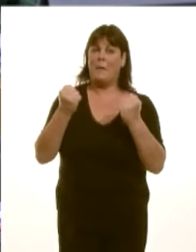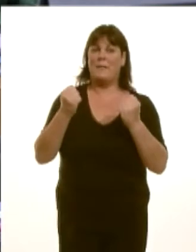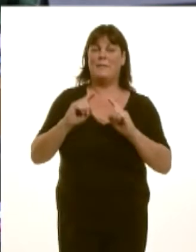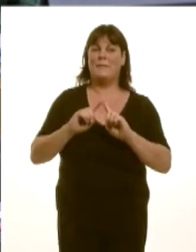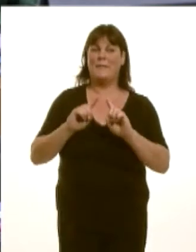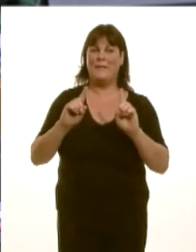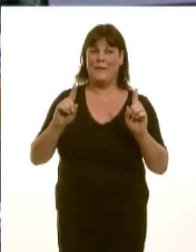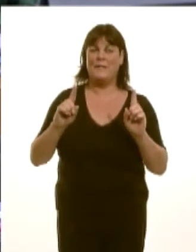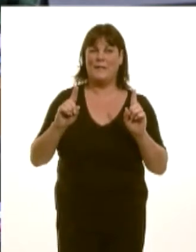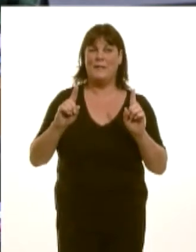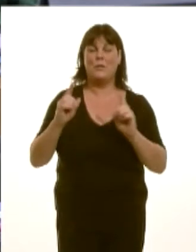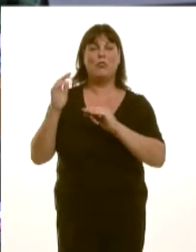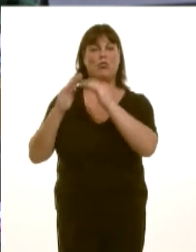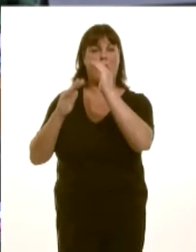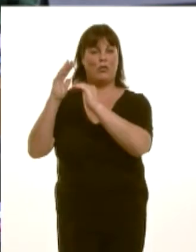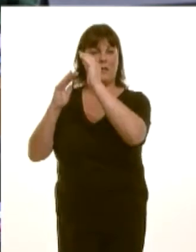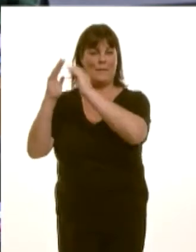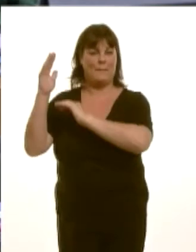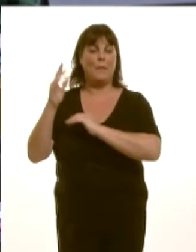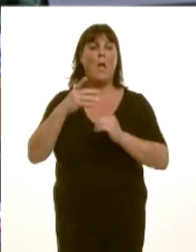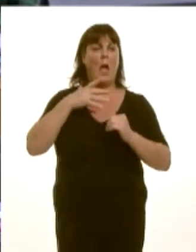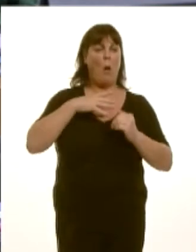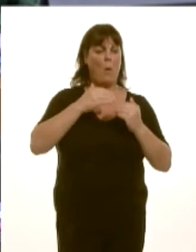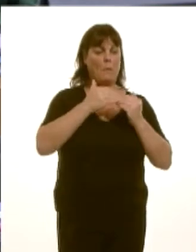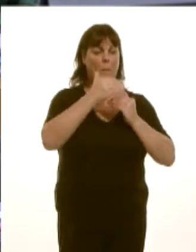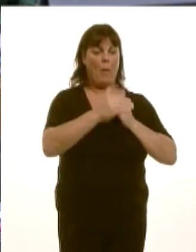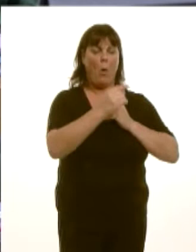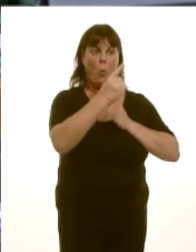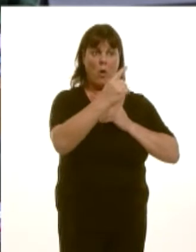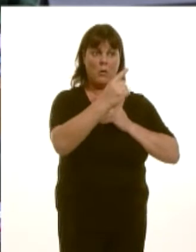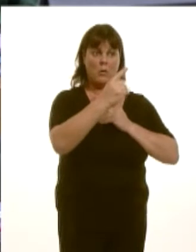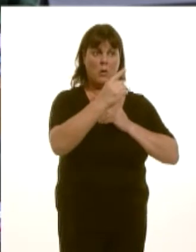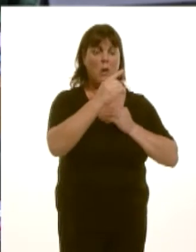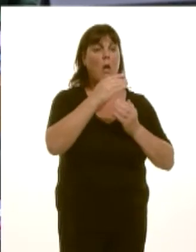I would like to see the whole of Part 1 implemented, beyond the Wales Bill, the whole of Part 2